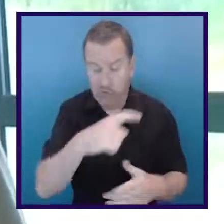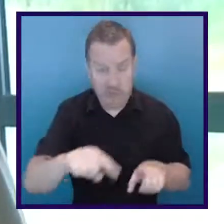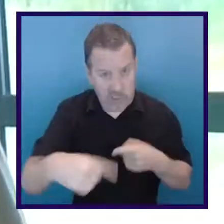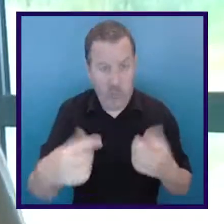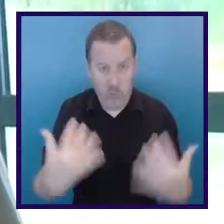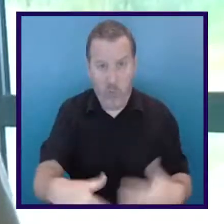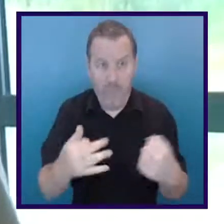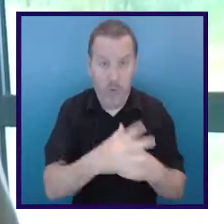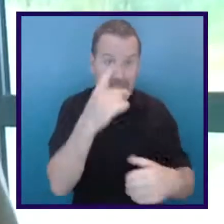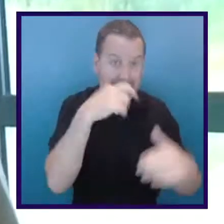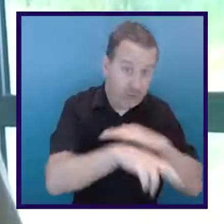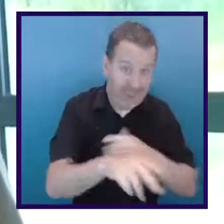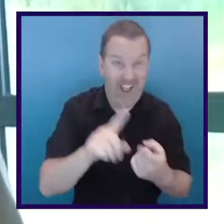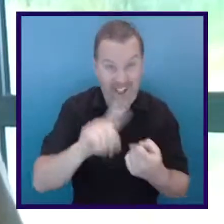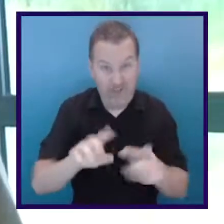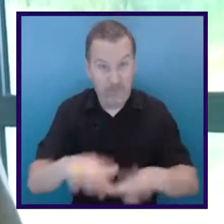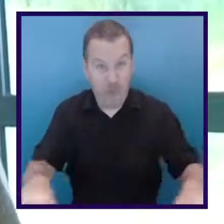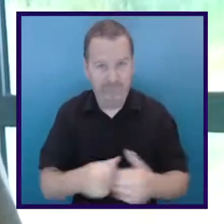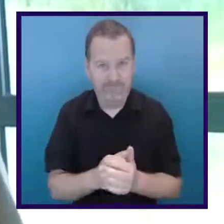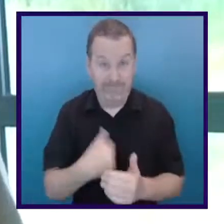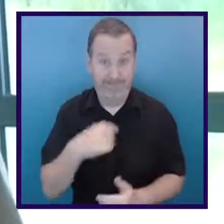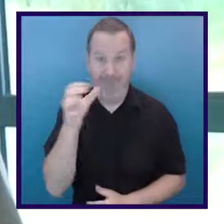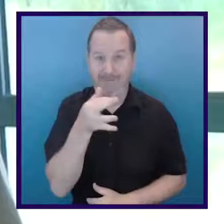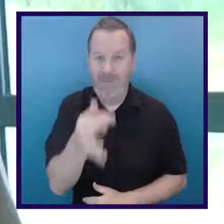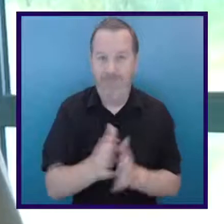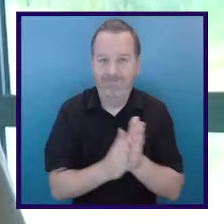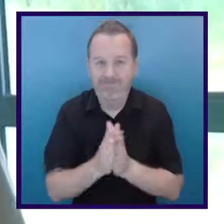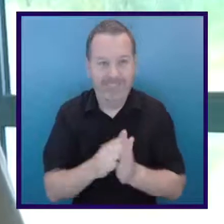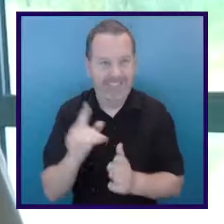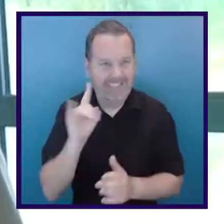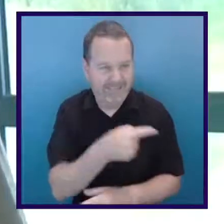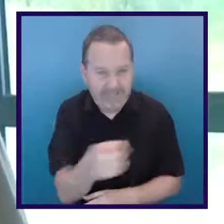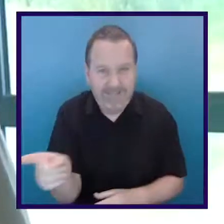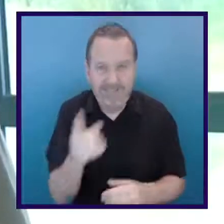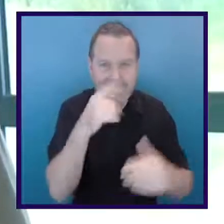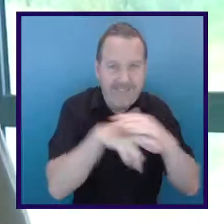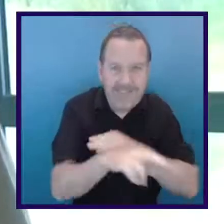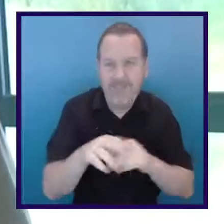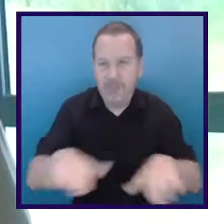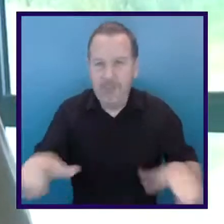I look forward to hearing from some of our teachers and pupils later on in the session.